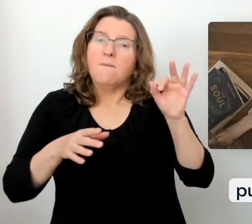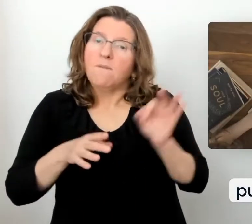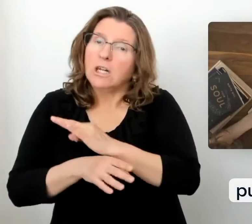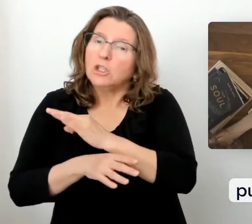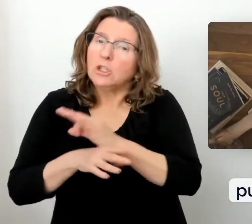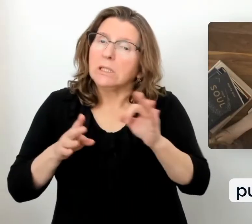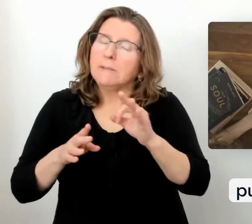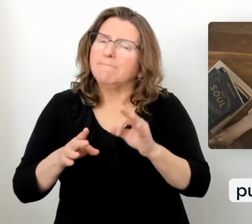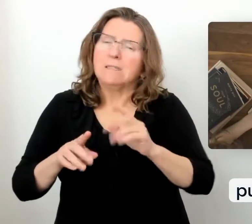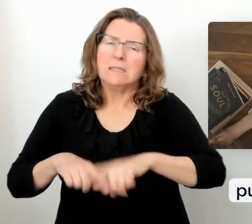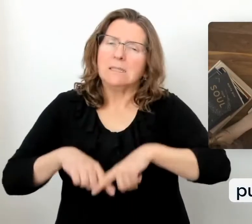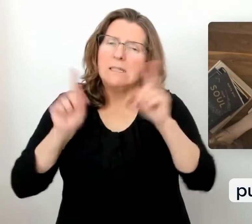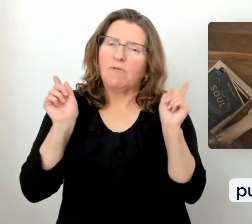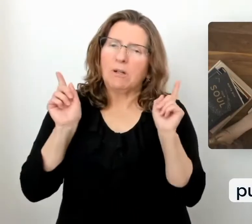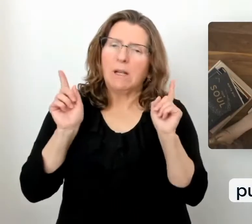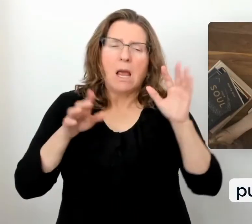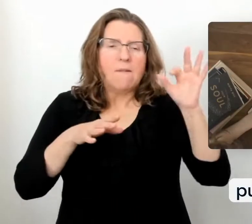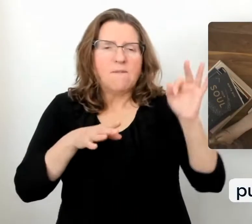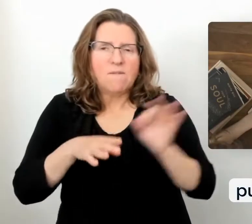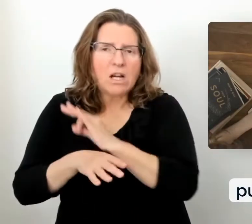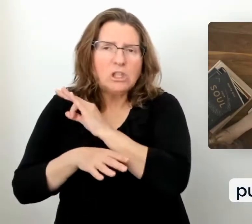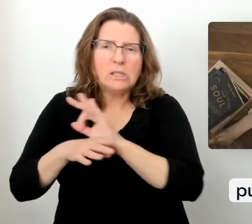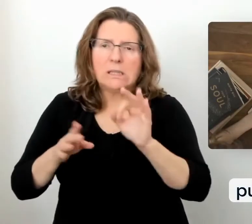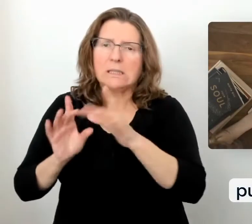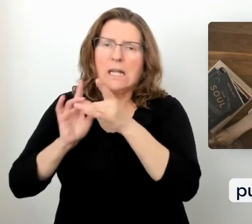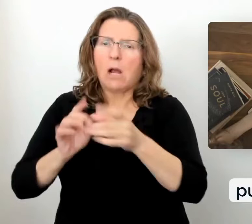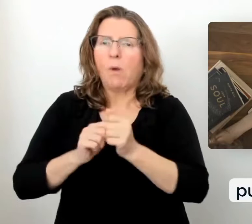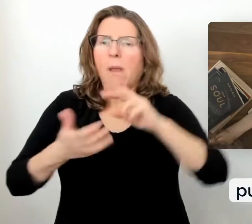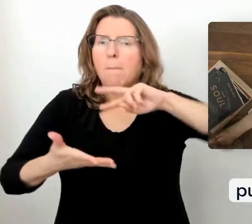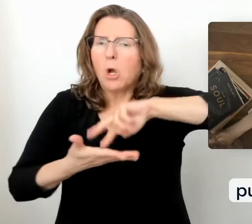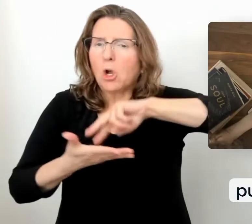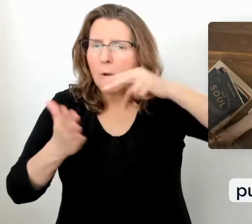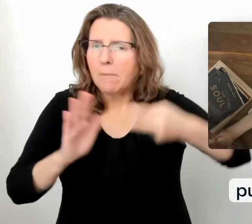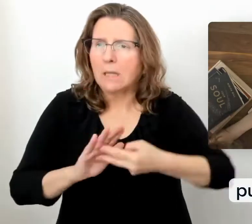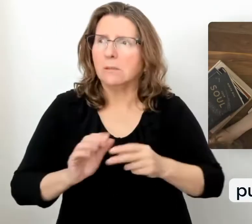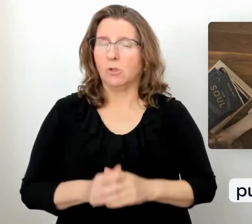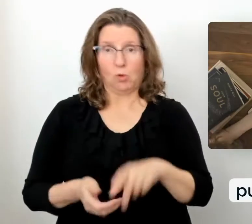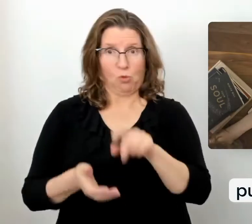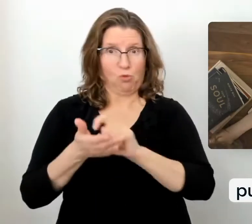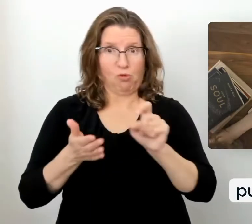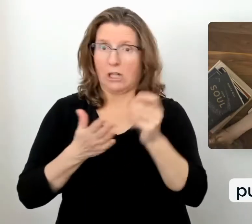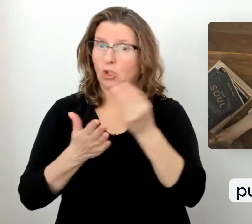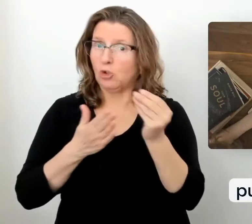Another part of the writing process is the function of what's being written. The purpose of the writing.